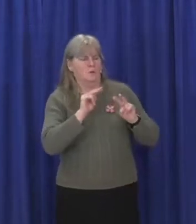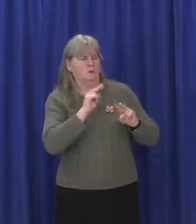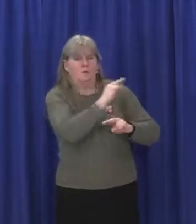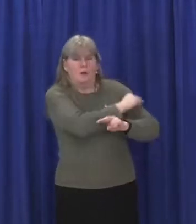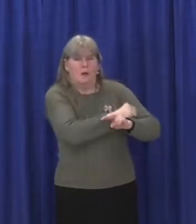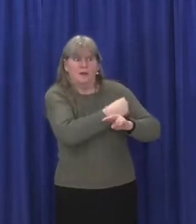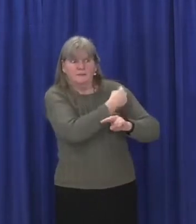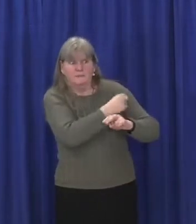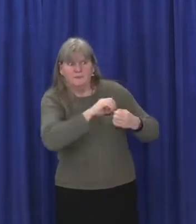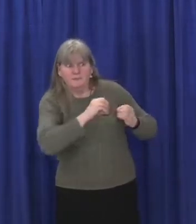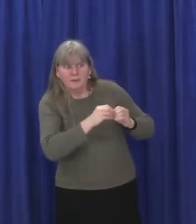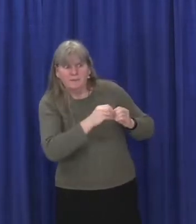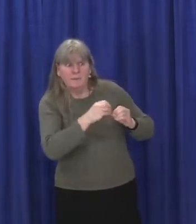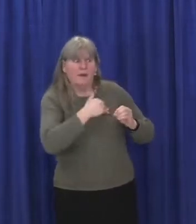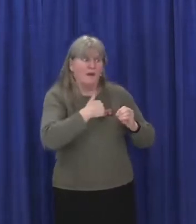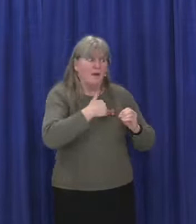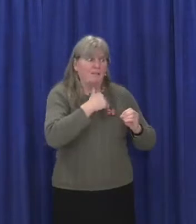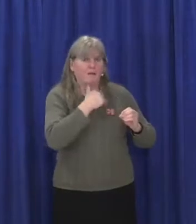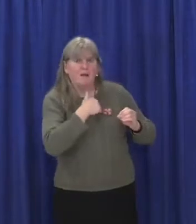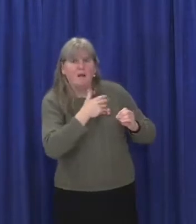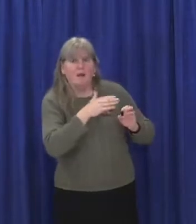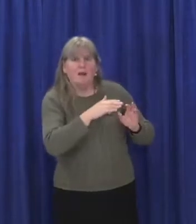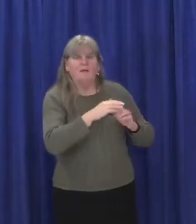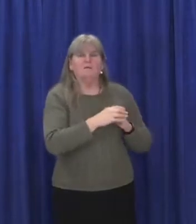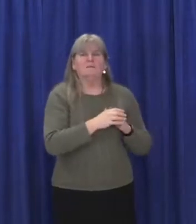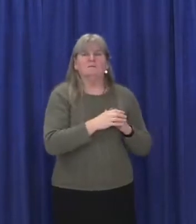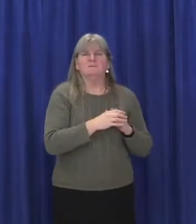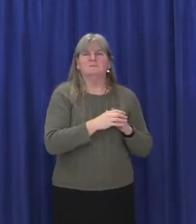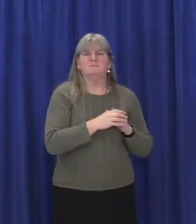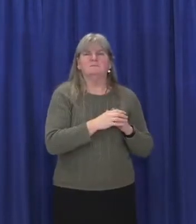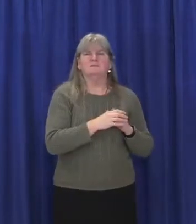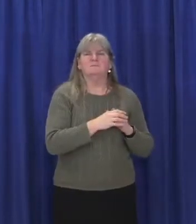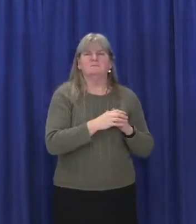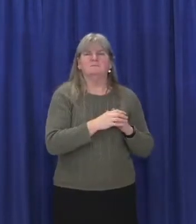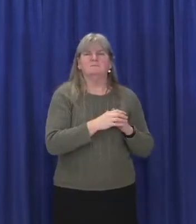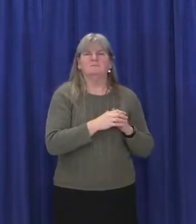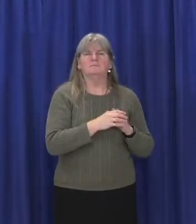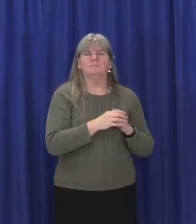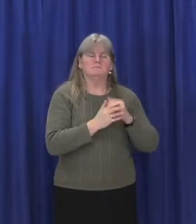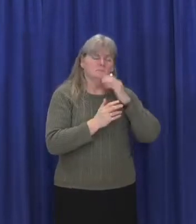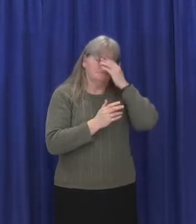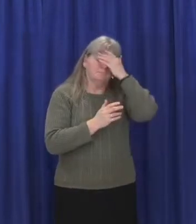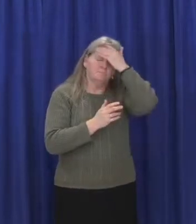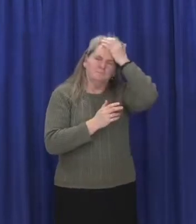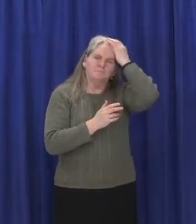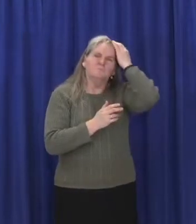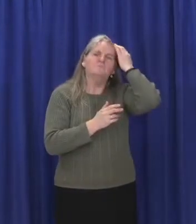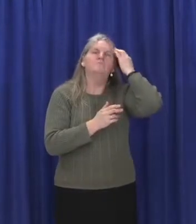watching very closely because we're seeing now that the